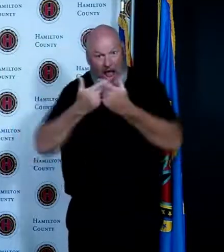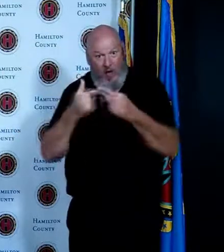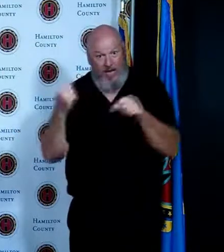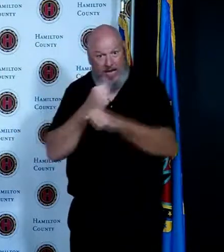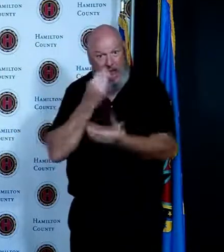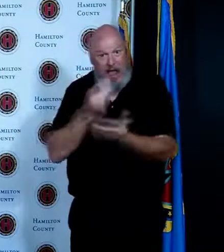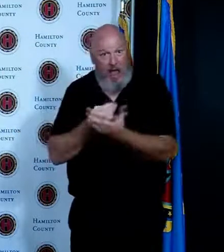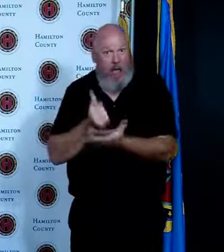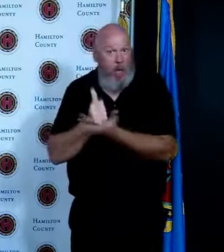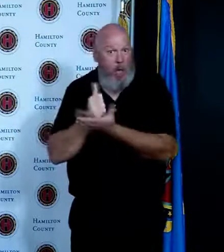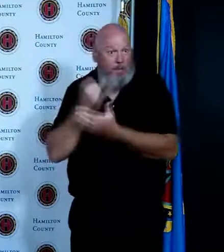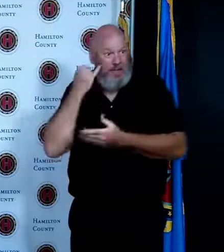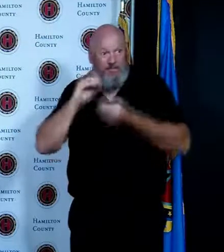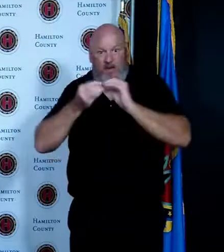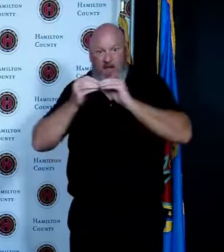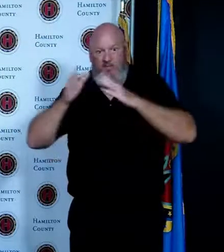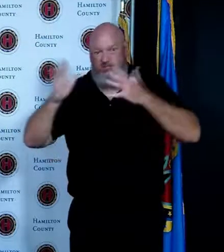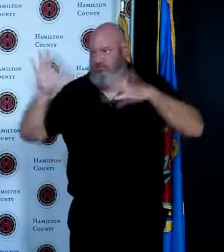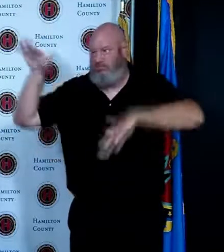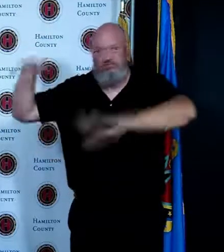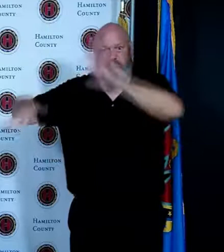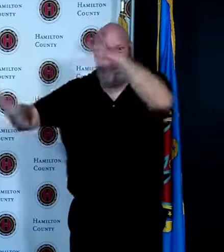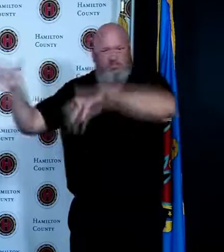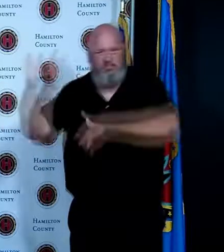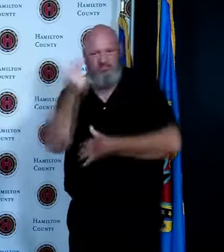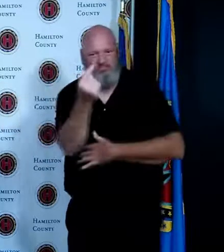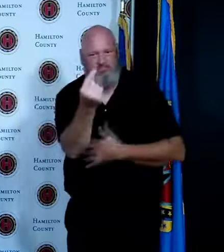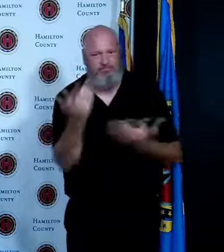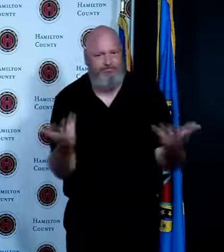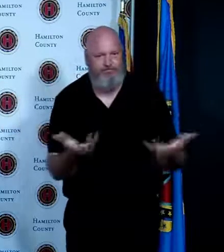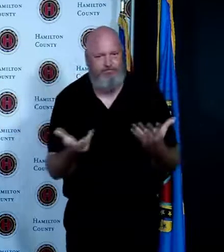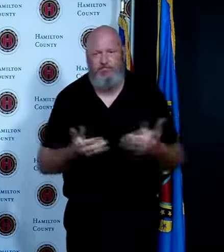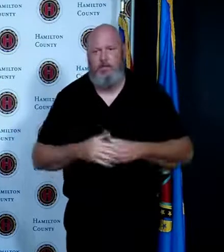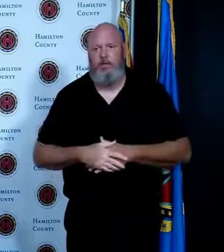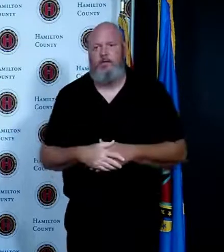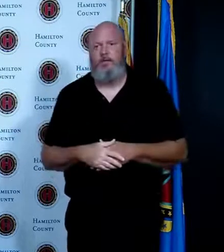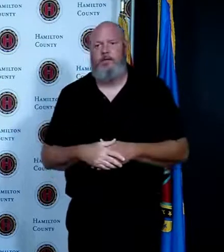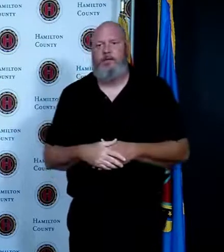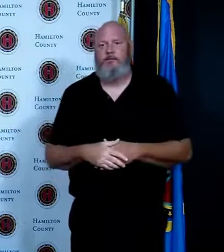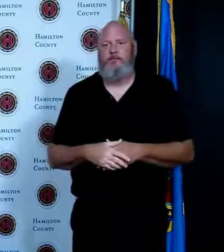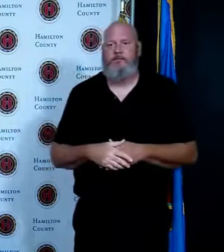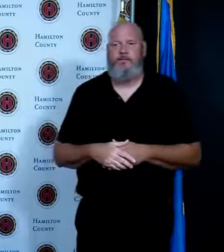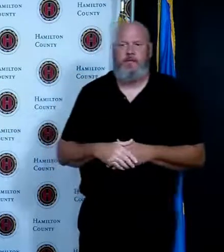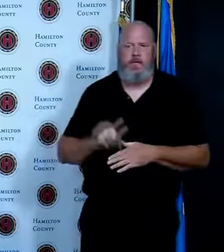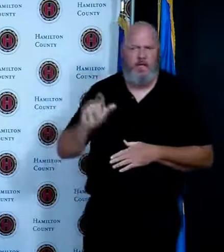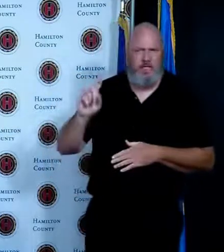second part of the question which is I'm wondering how close do you think we